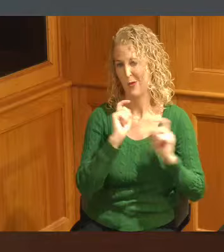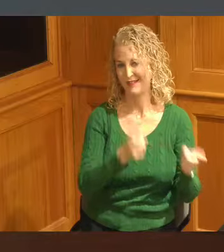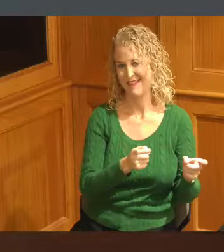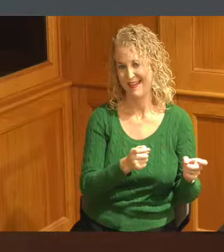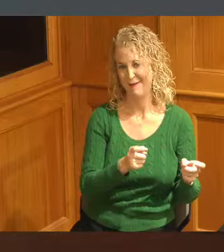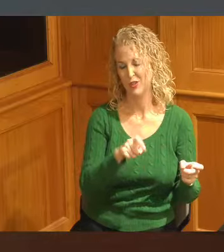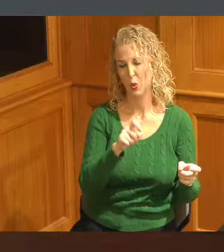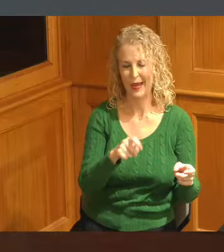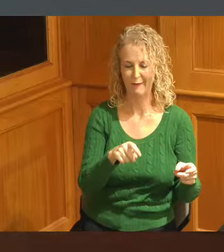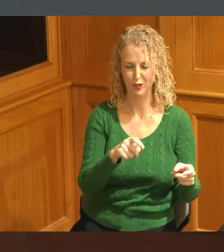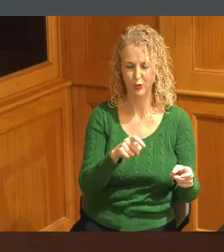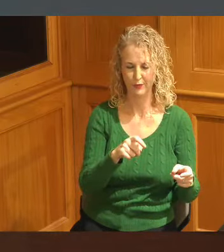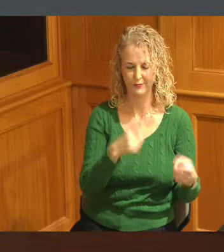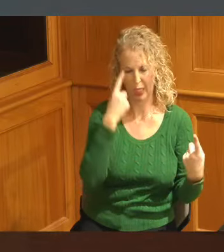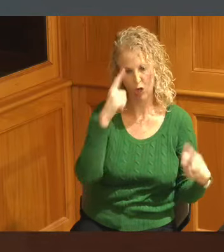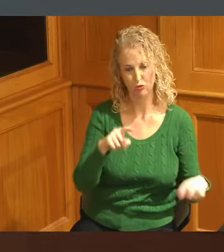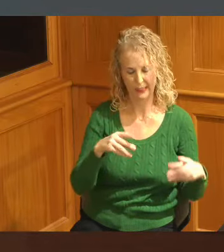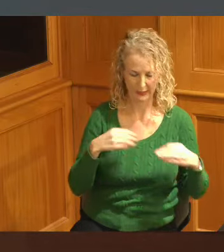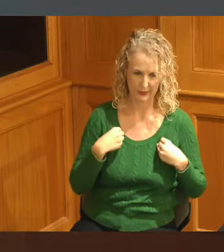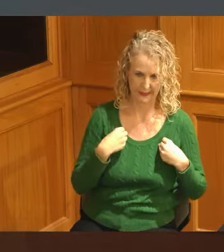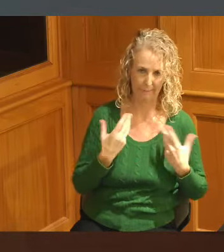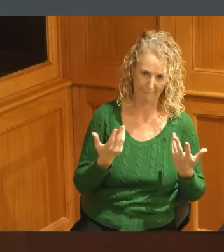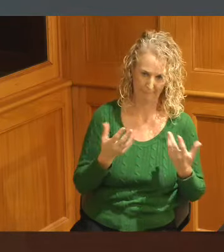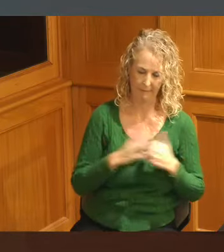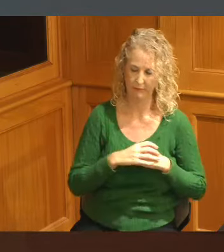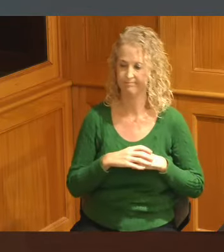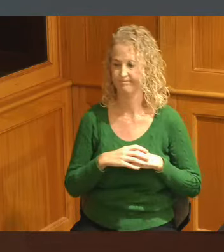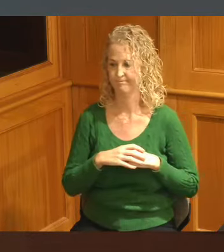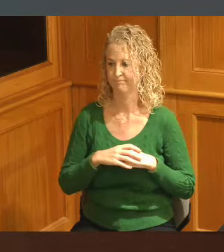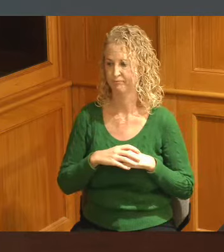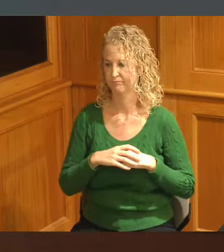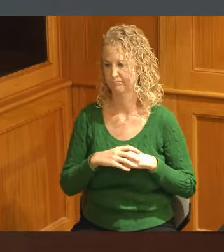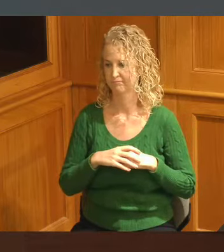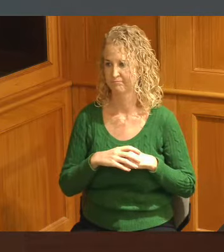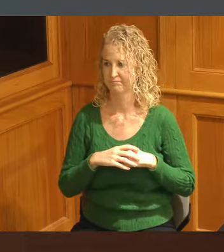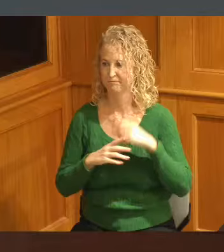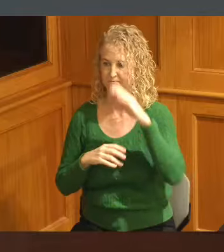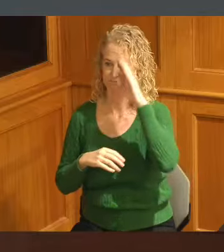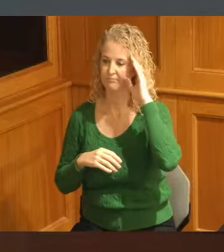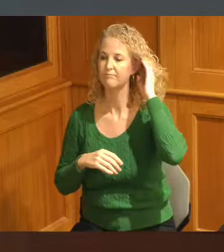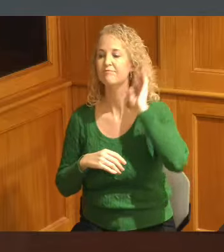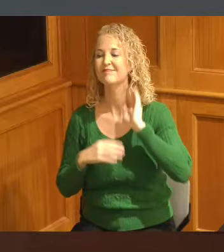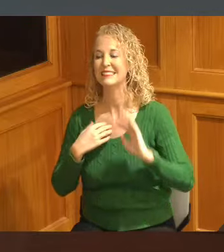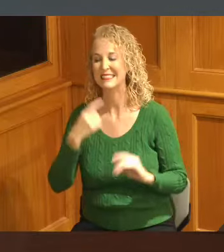need to pass a resolution in order to accept that donation. I'm going to Commissioners if you don't